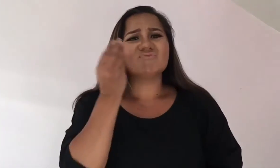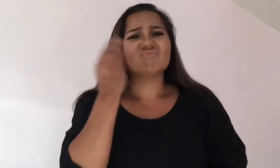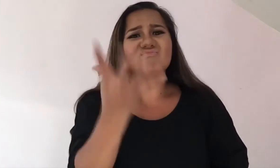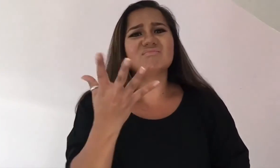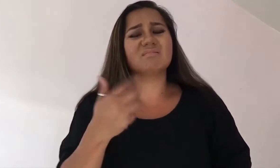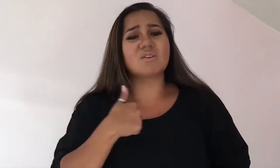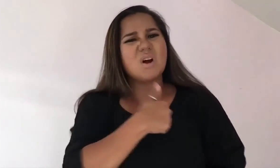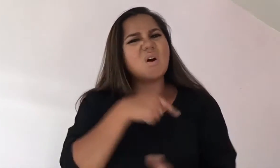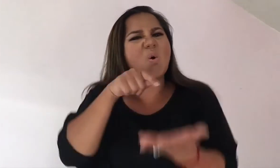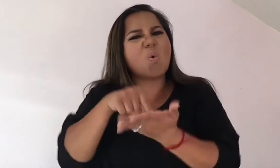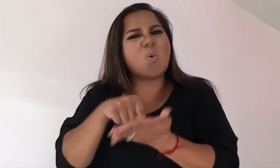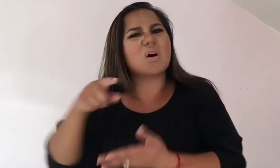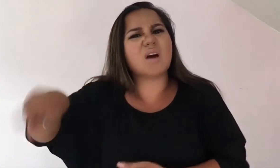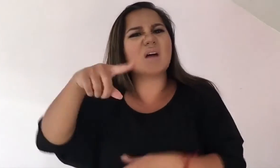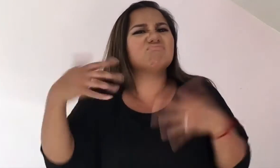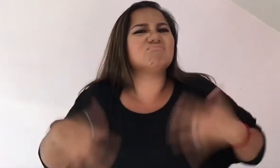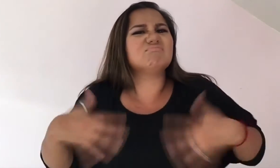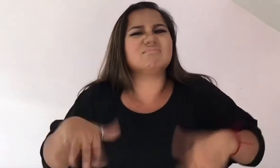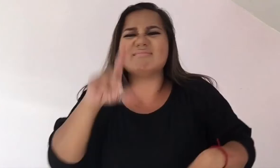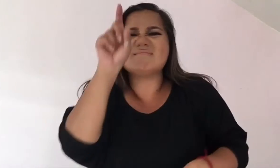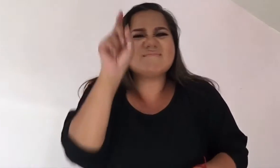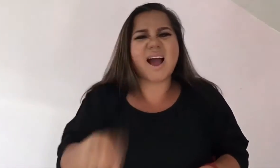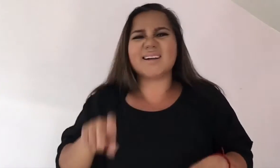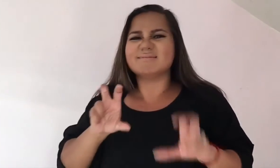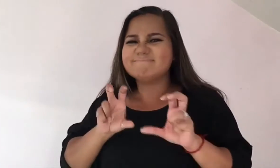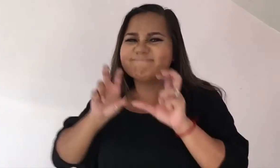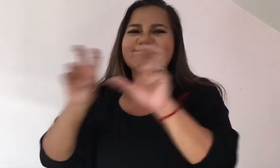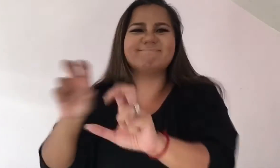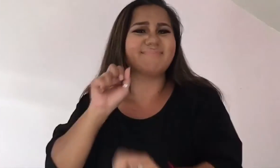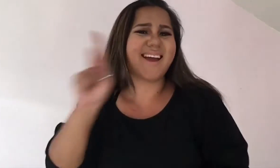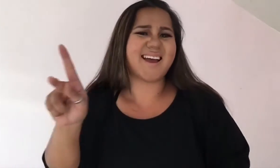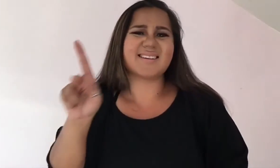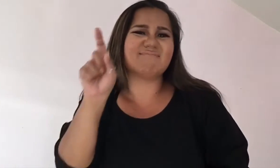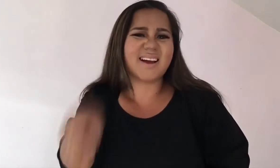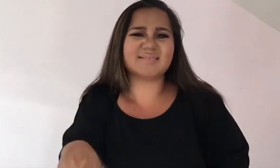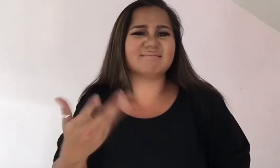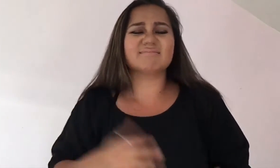We owe them so much in return.